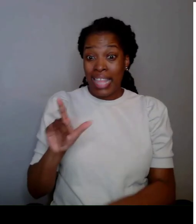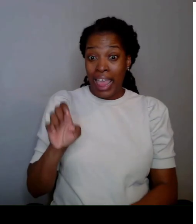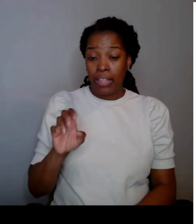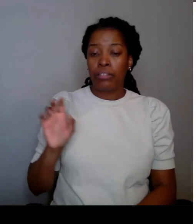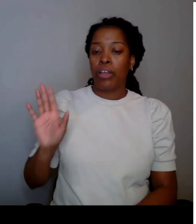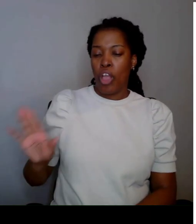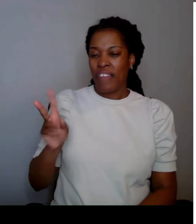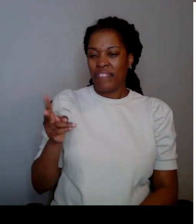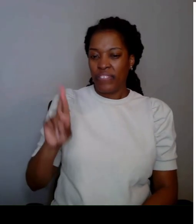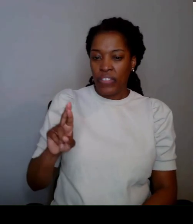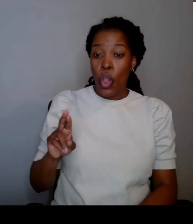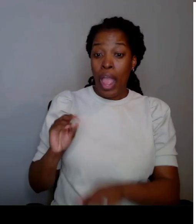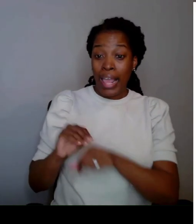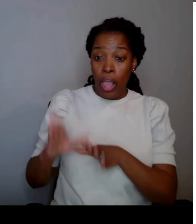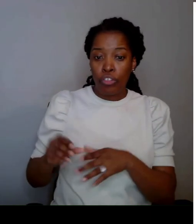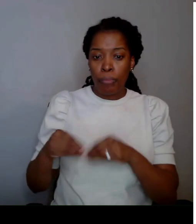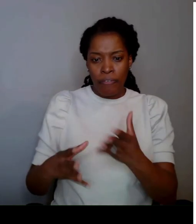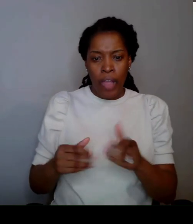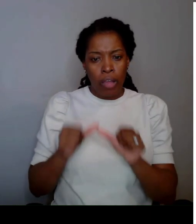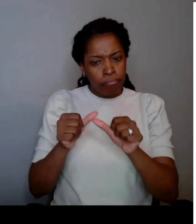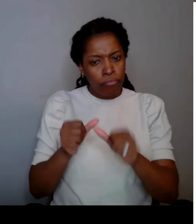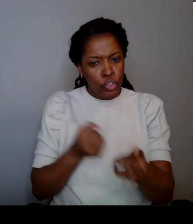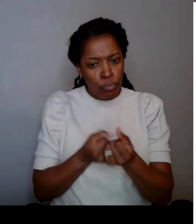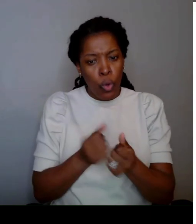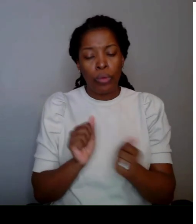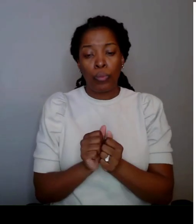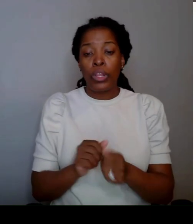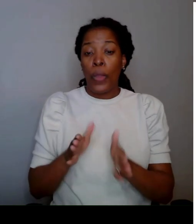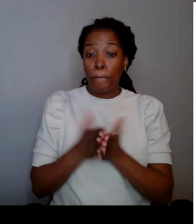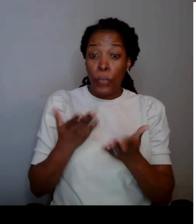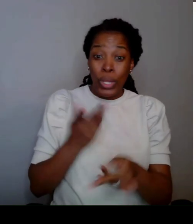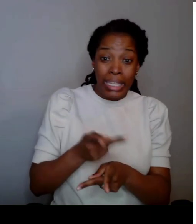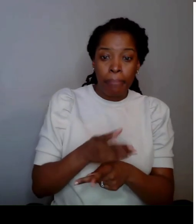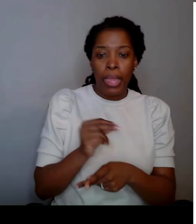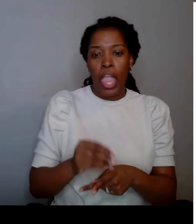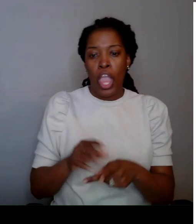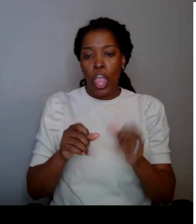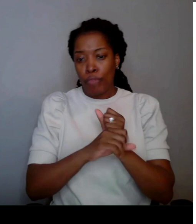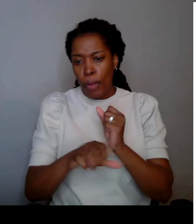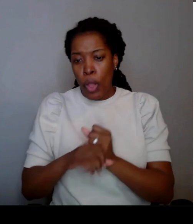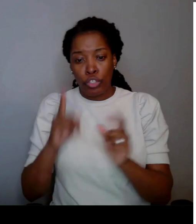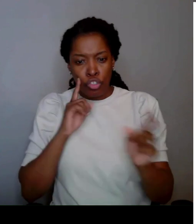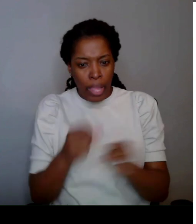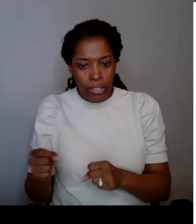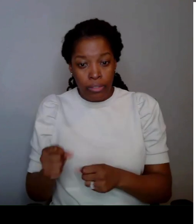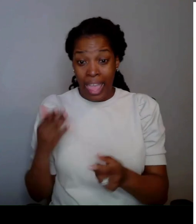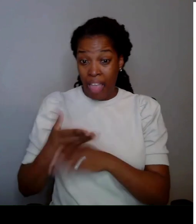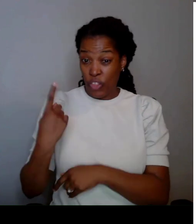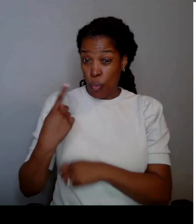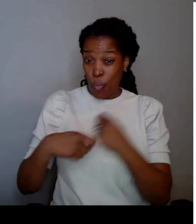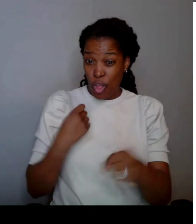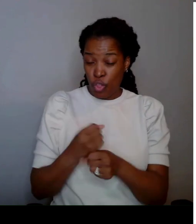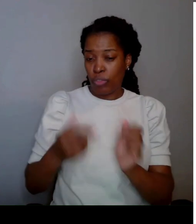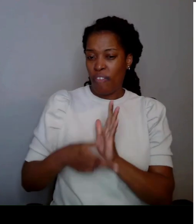After a year, they reviewed the business performance together and decided to adjust the income goal slightly based on seasonal trends